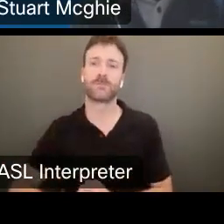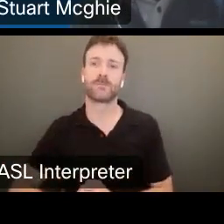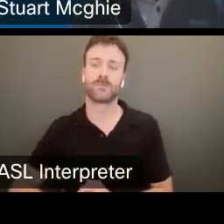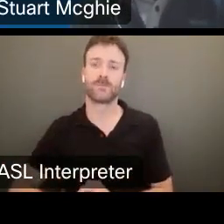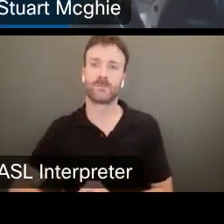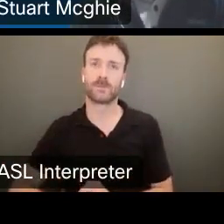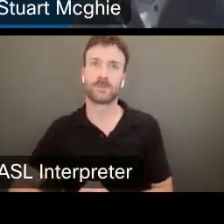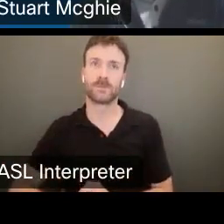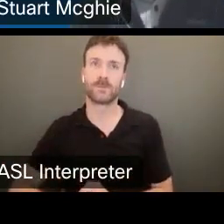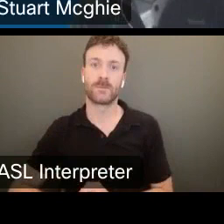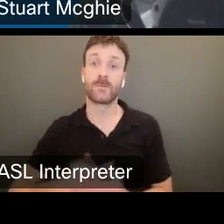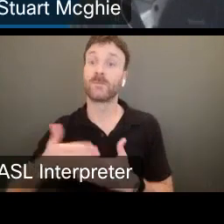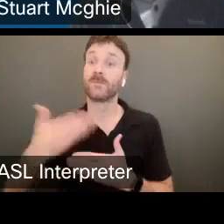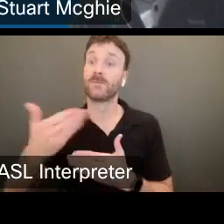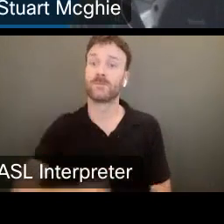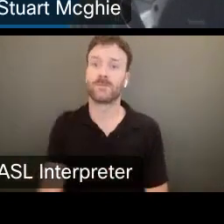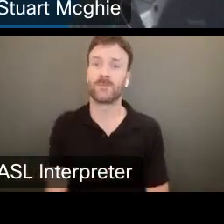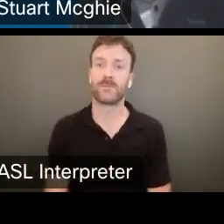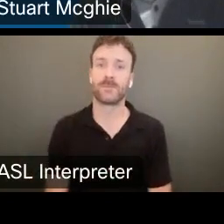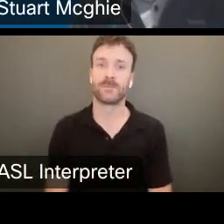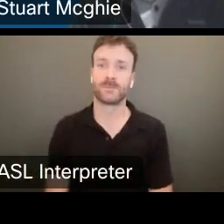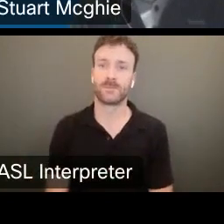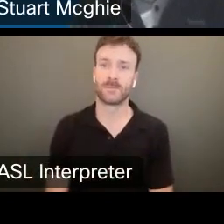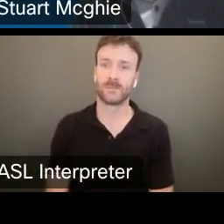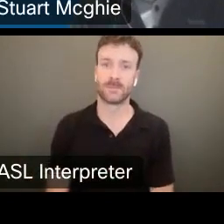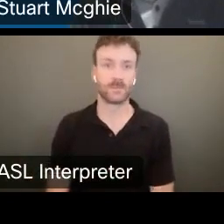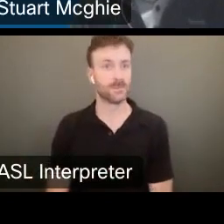Next slide, please.